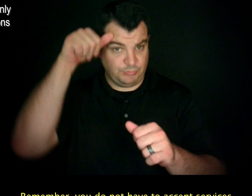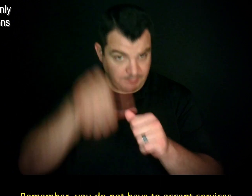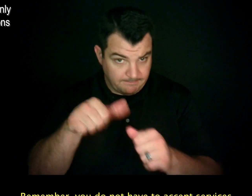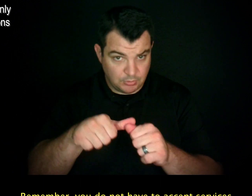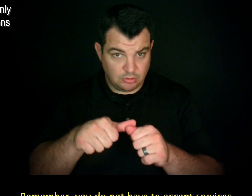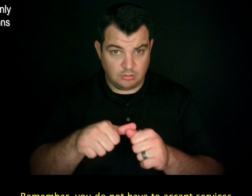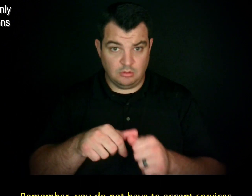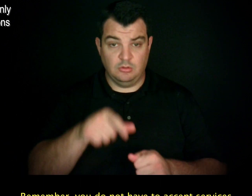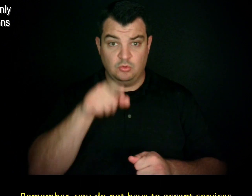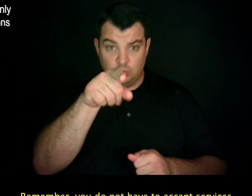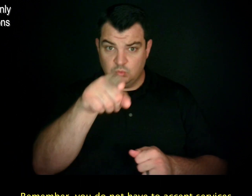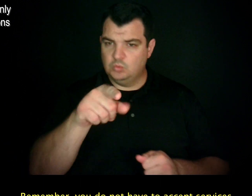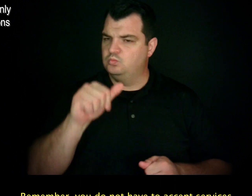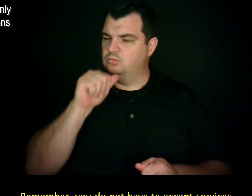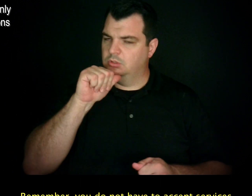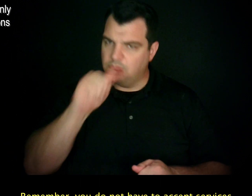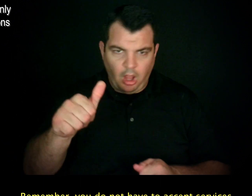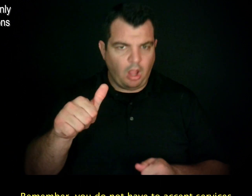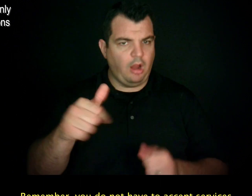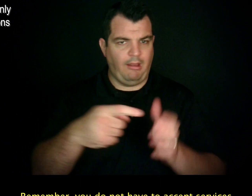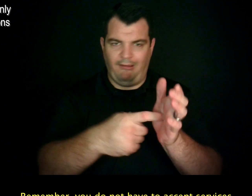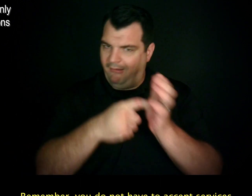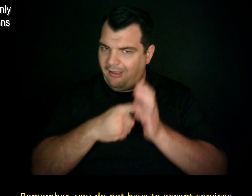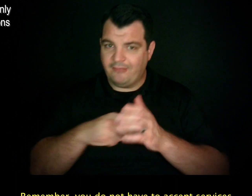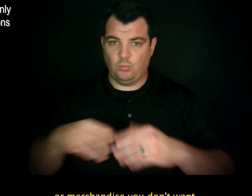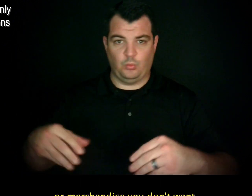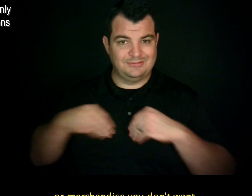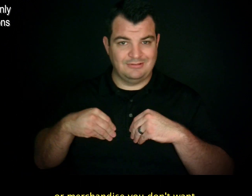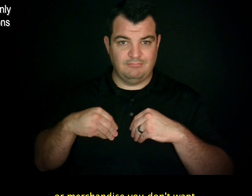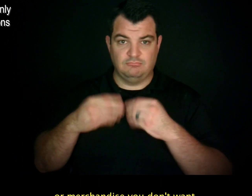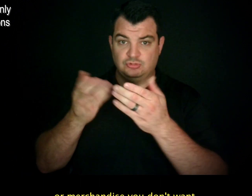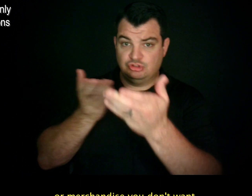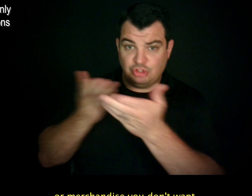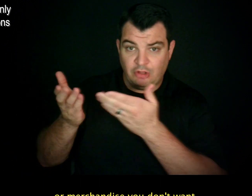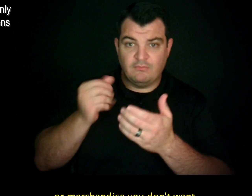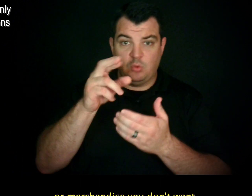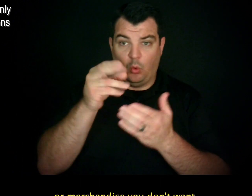Remember, you do not have to accept services or merchandise you don't want.